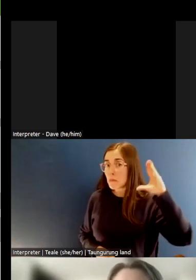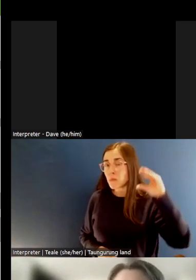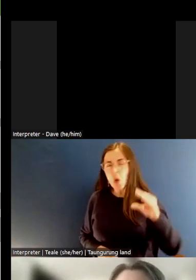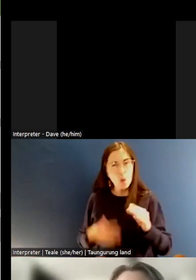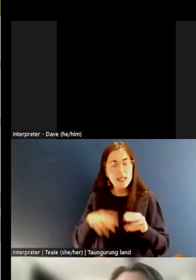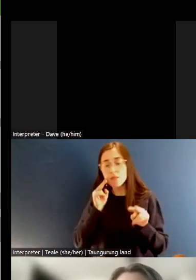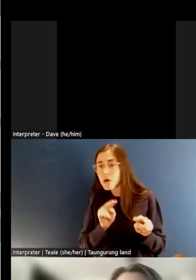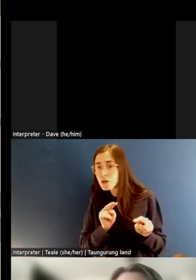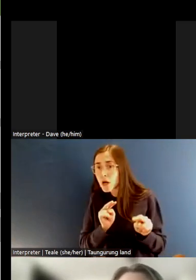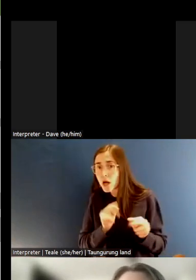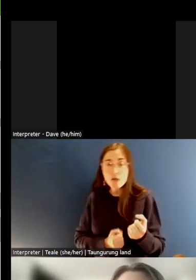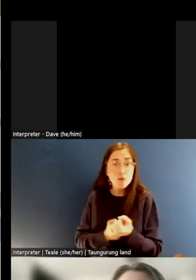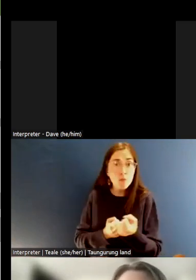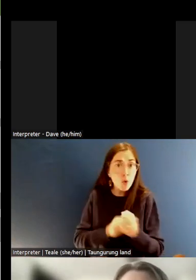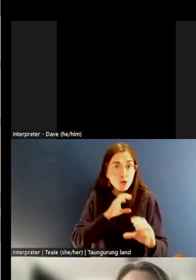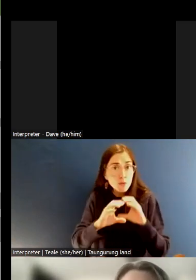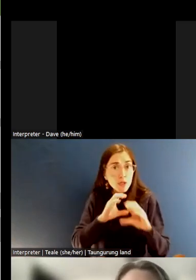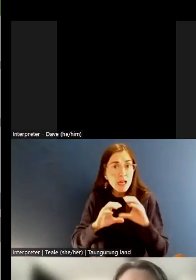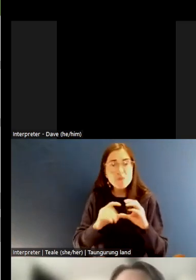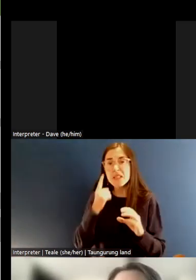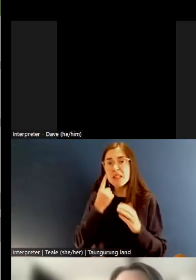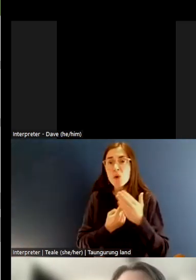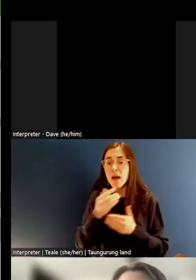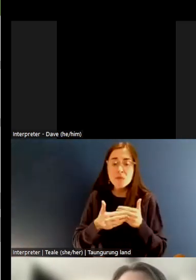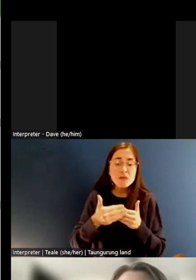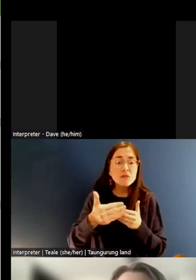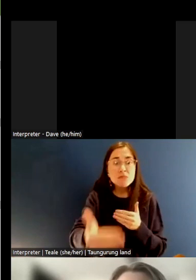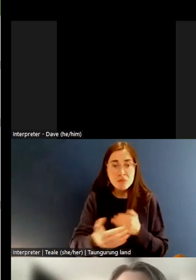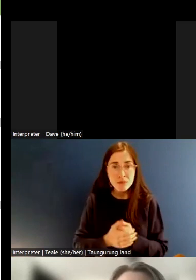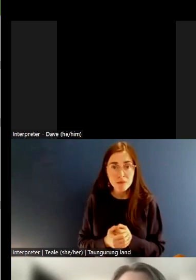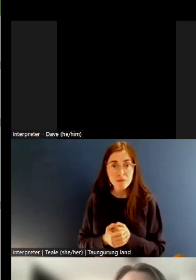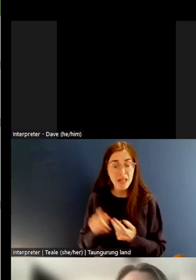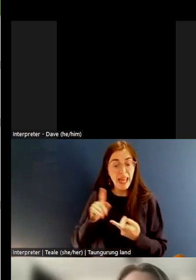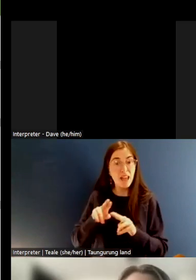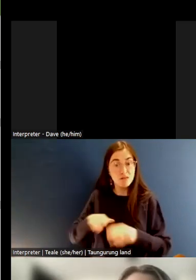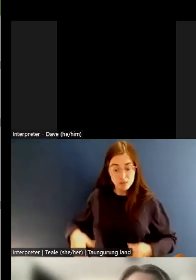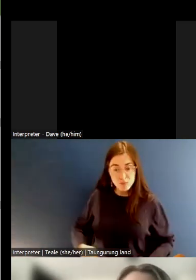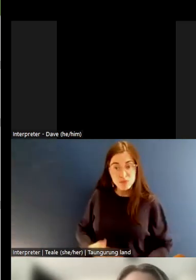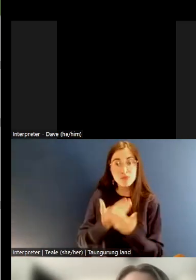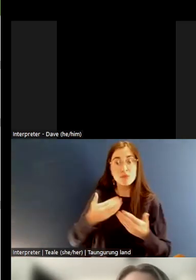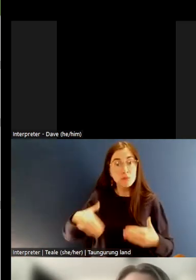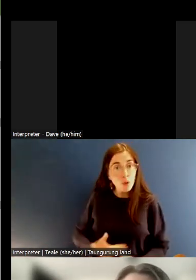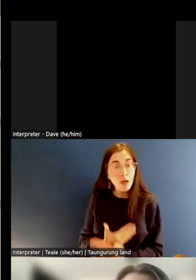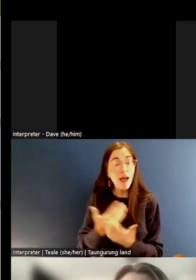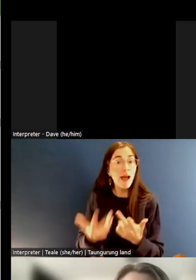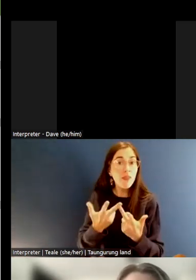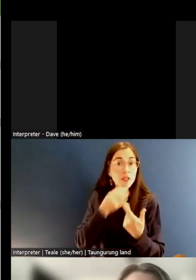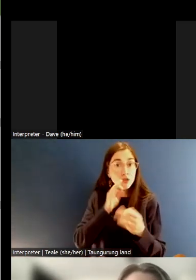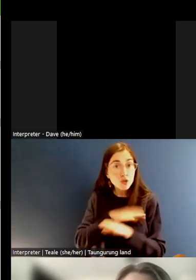to see what happens over time. And I think for them having more children, it'd be reassuring.